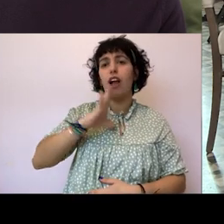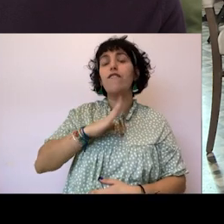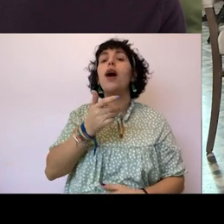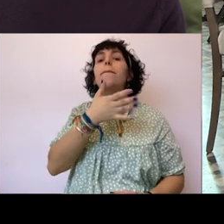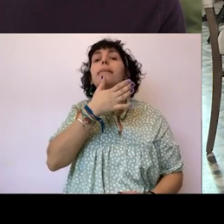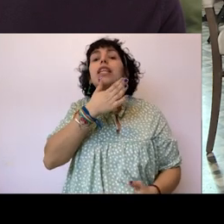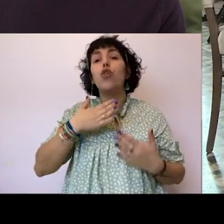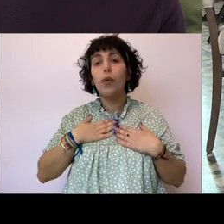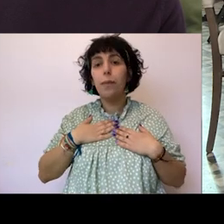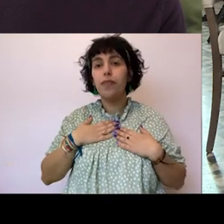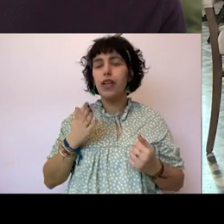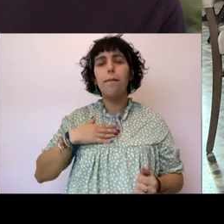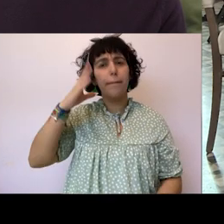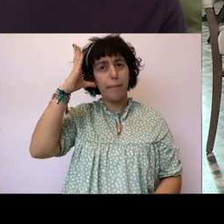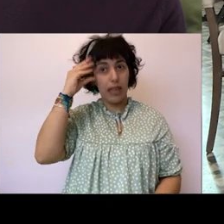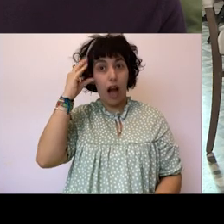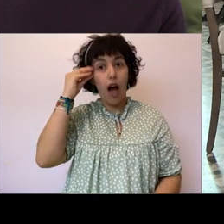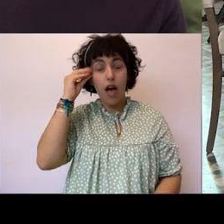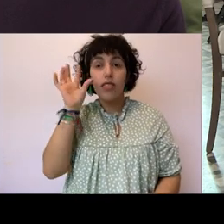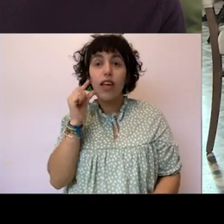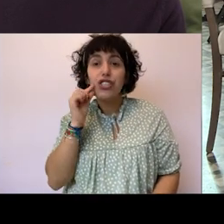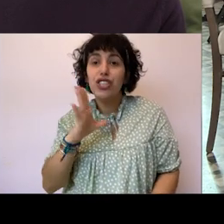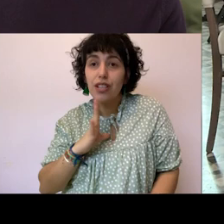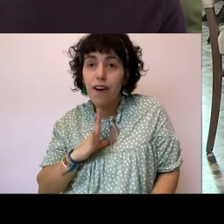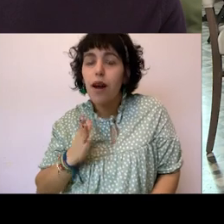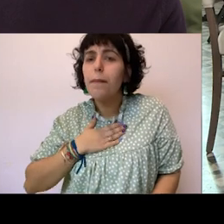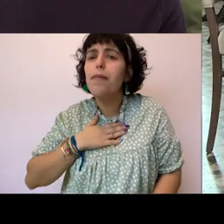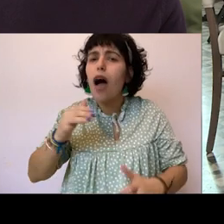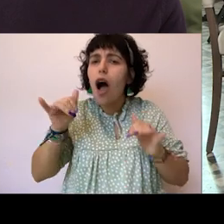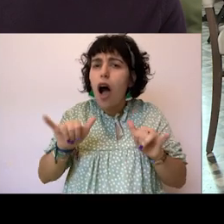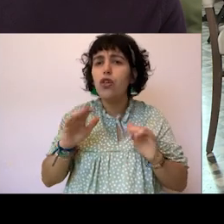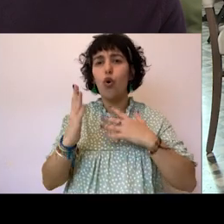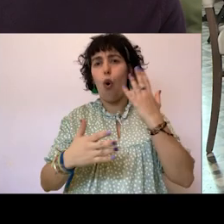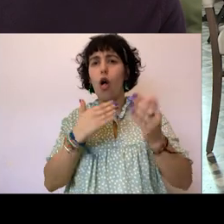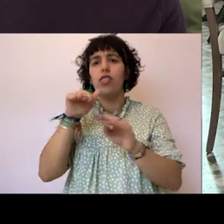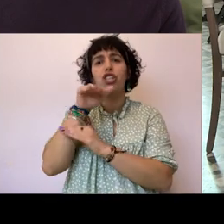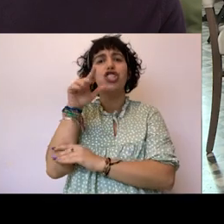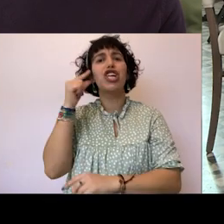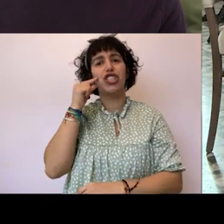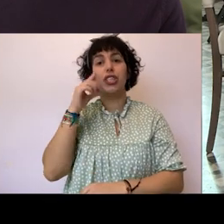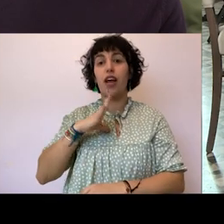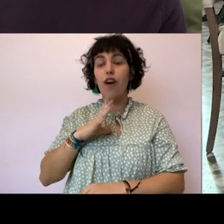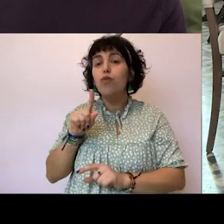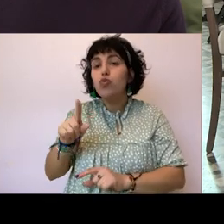for asking for help and to know people both understand you and share the same experiences with you.